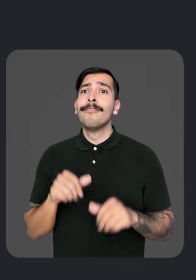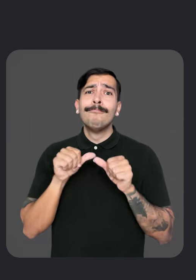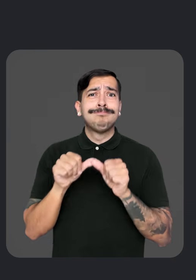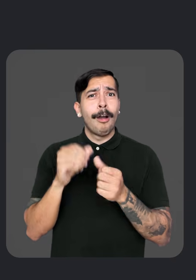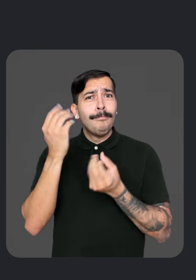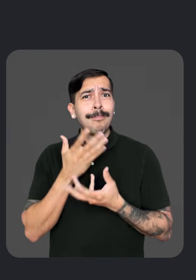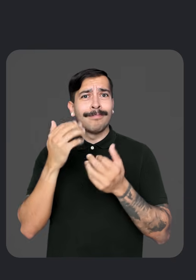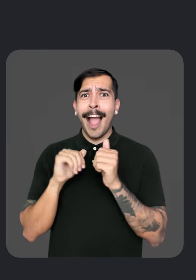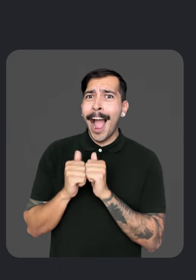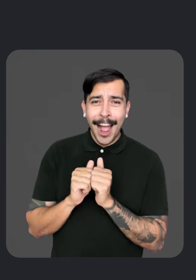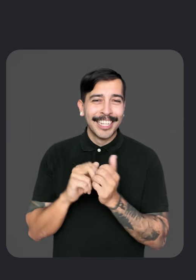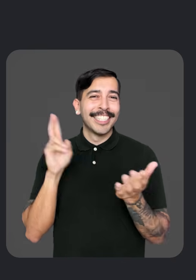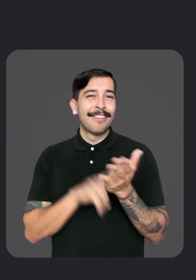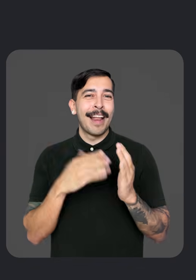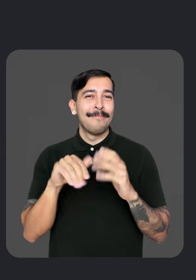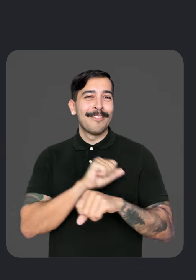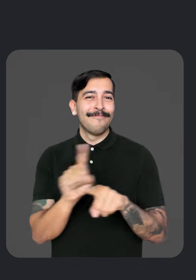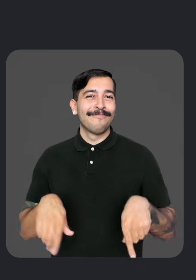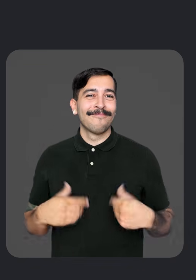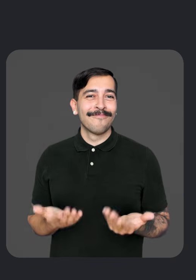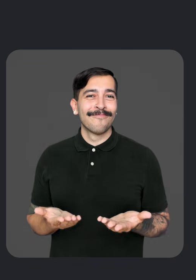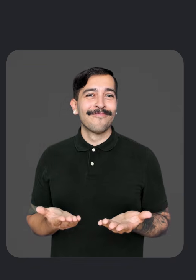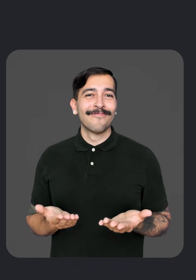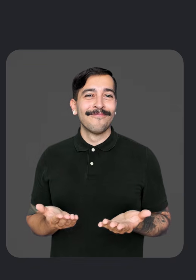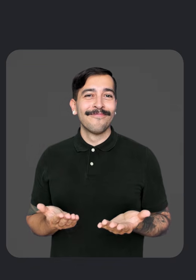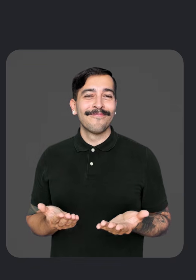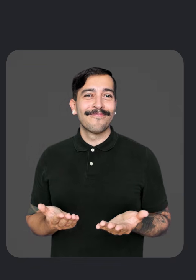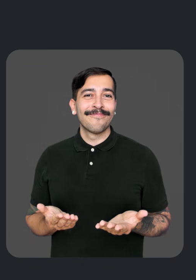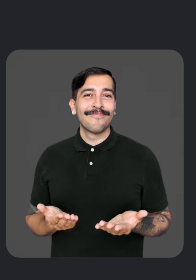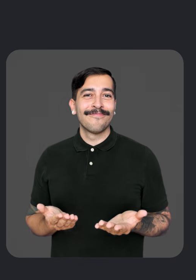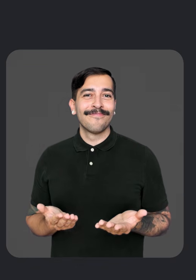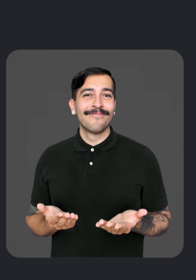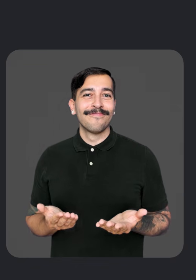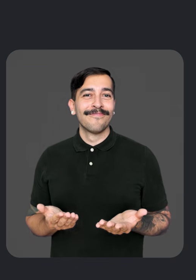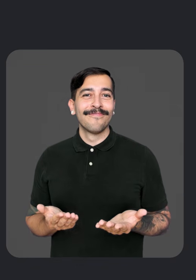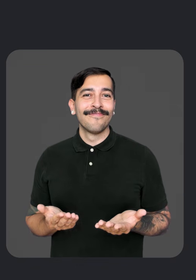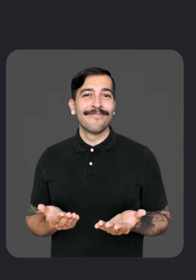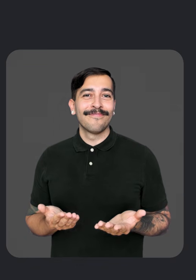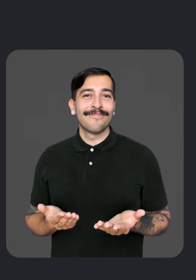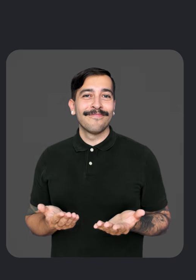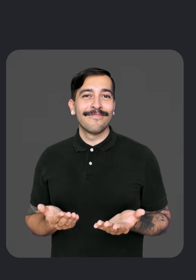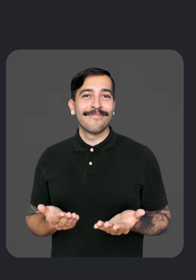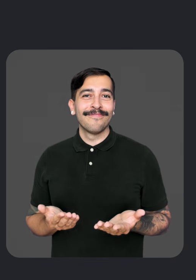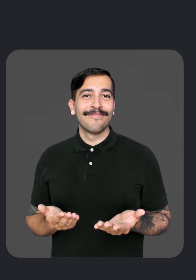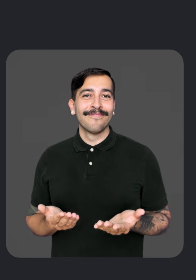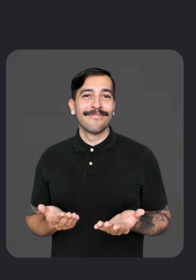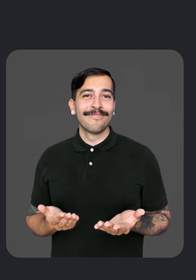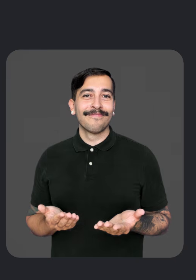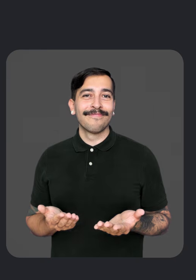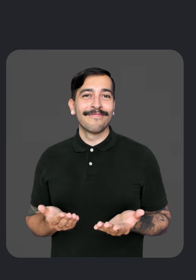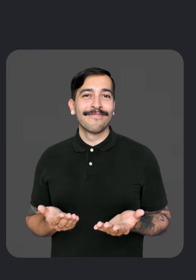To stay informed, sign up for our newsletter at g.co/a11y/news